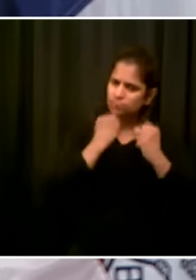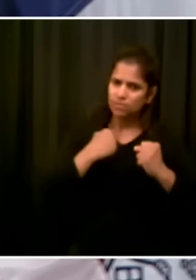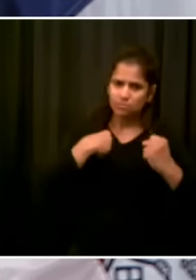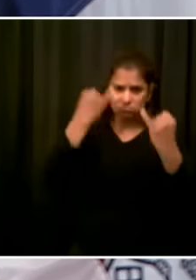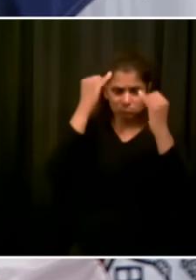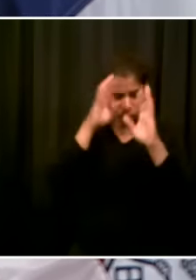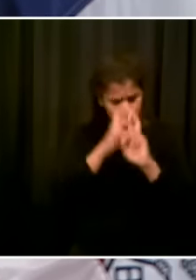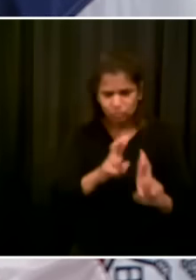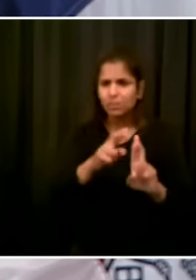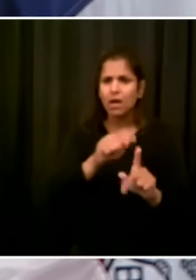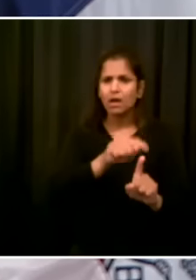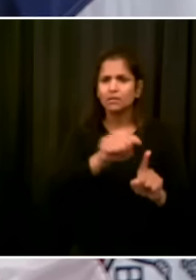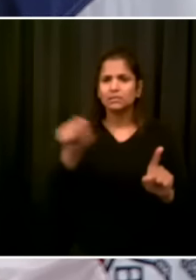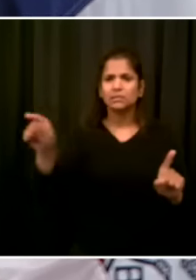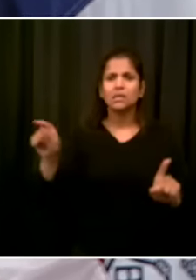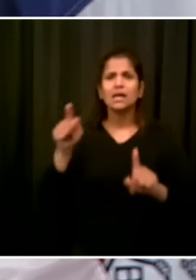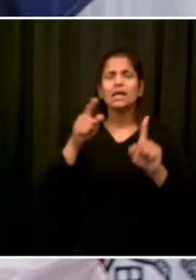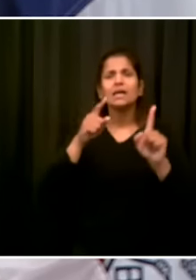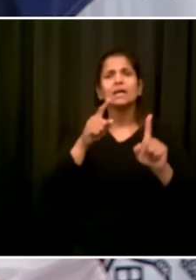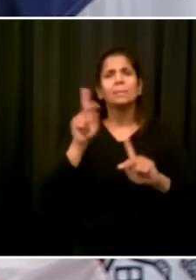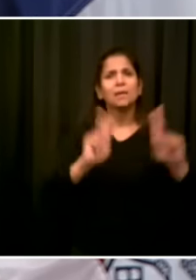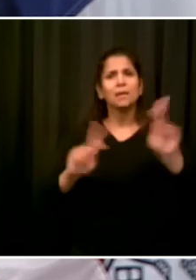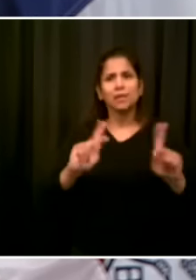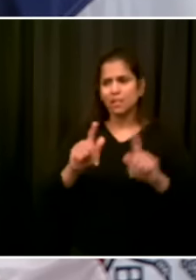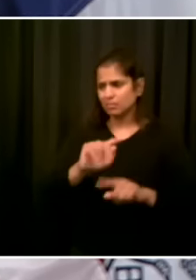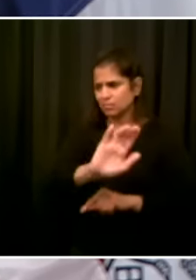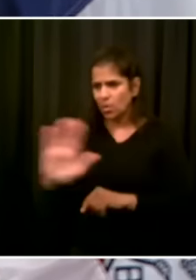WEEKS AND A GOOD NUMBER.